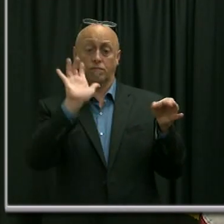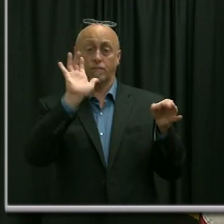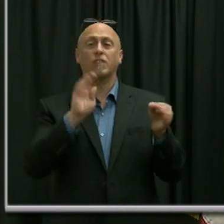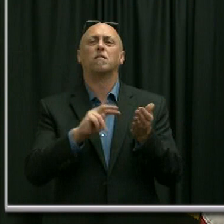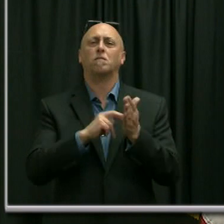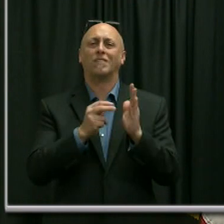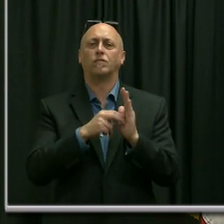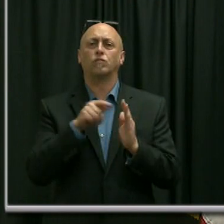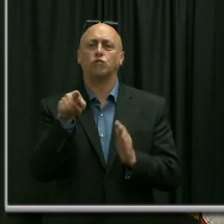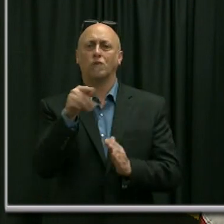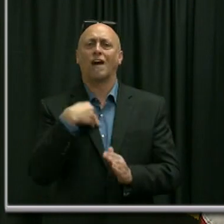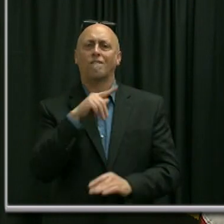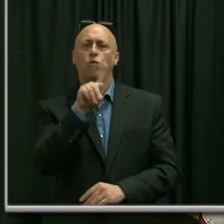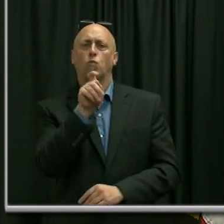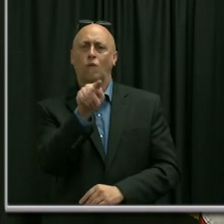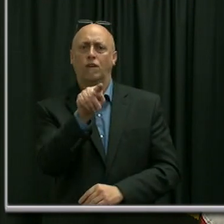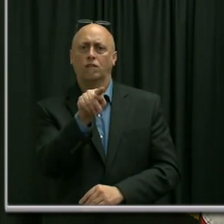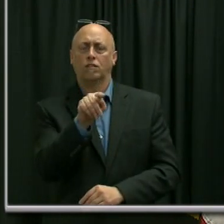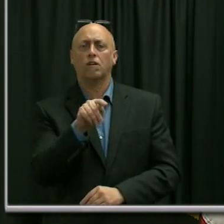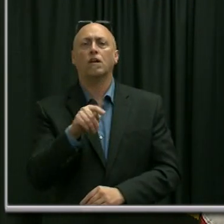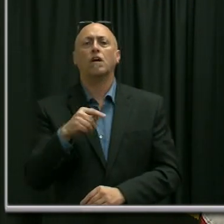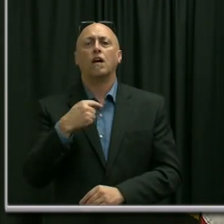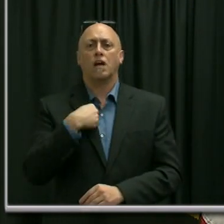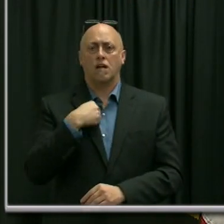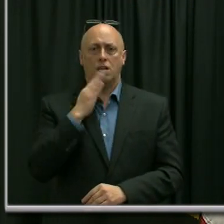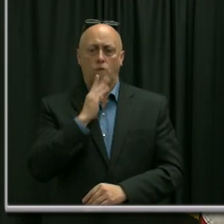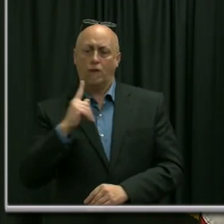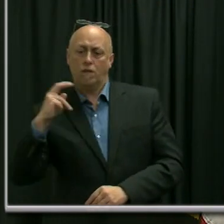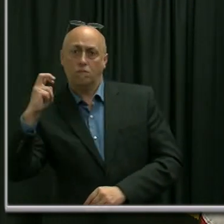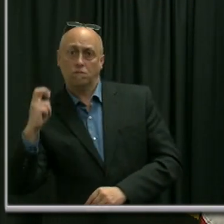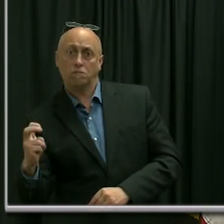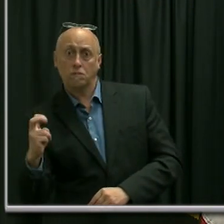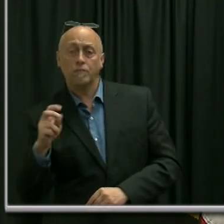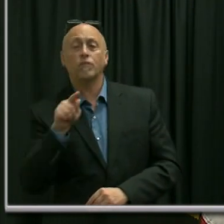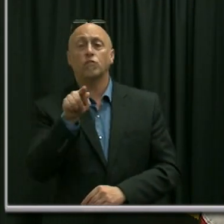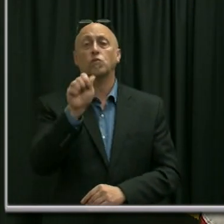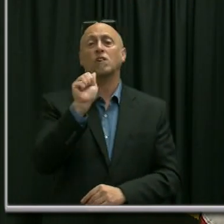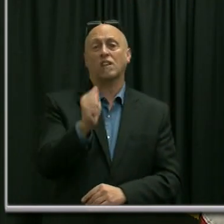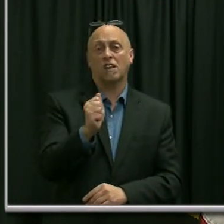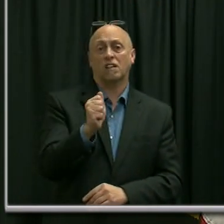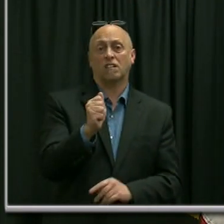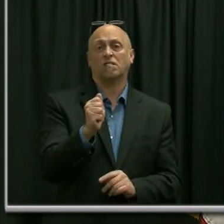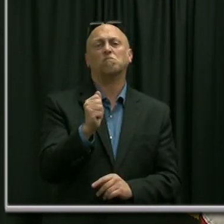TO YOUR NAME. I WILL GO OFF CAMERA TO ANNOUNCE YOUR NAME